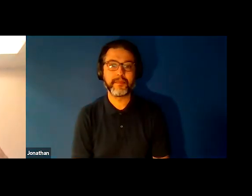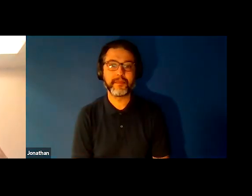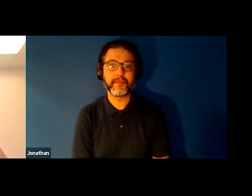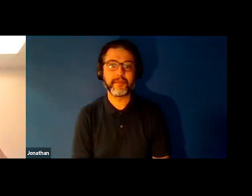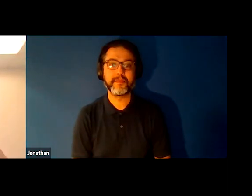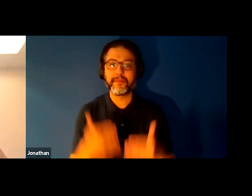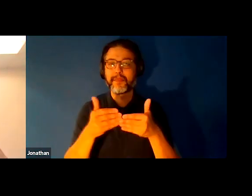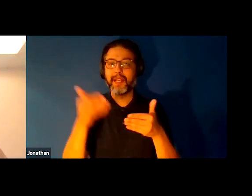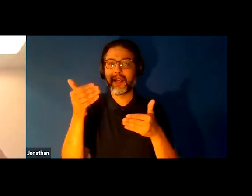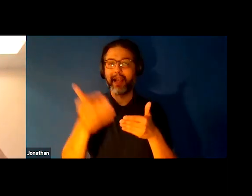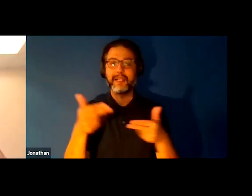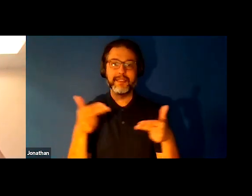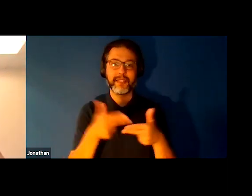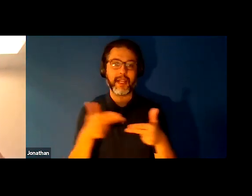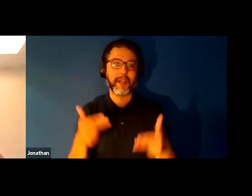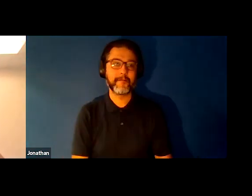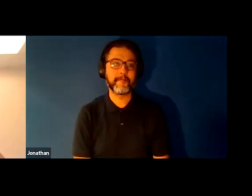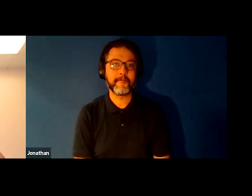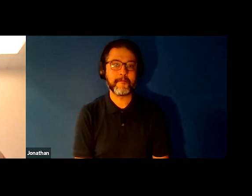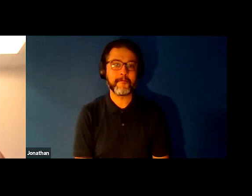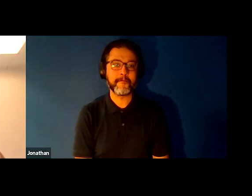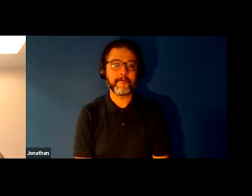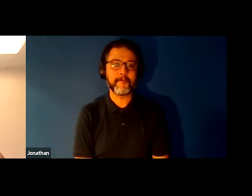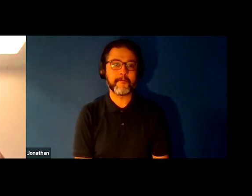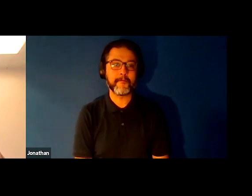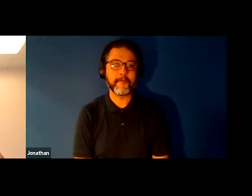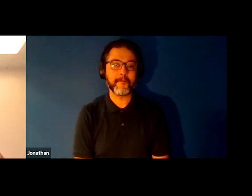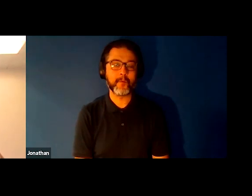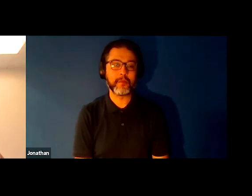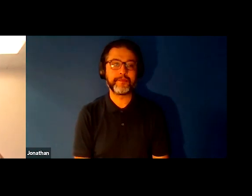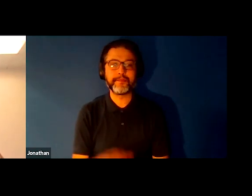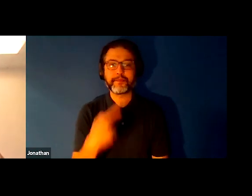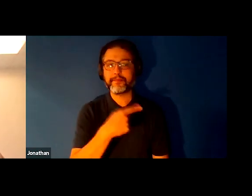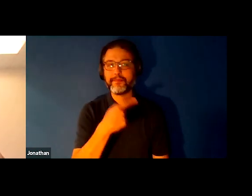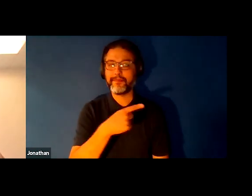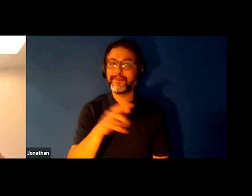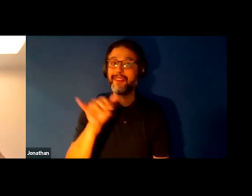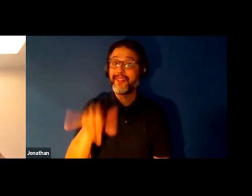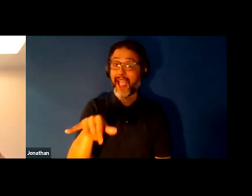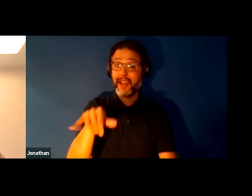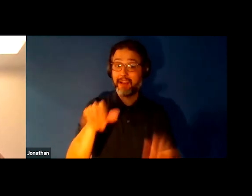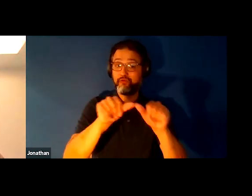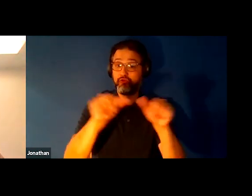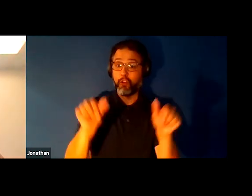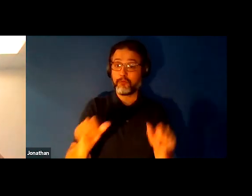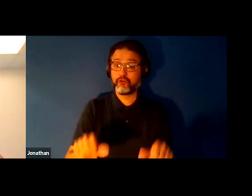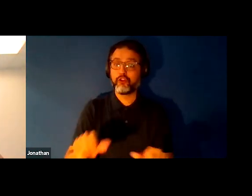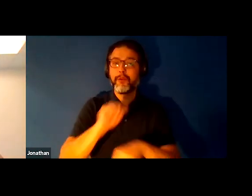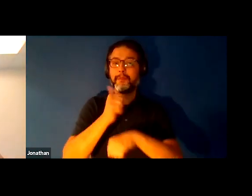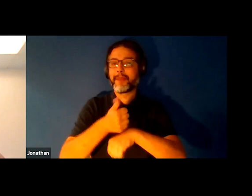Next slide. This is a sculptural element that was really based on cultural symbolism.